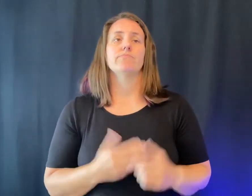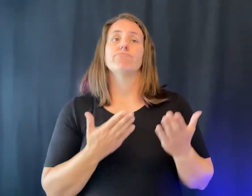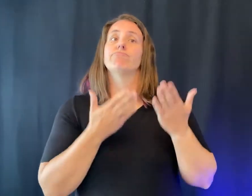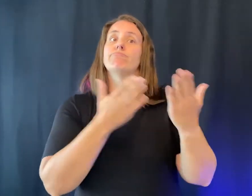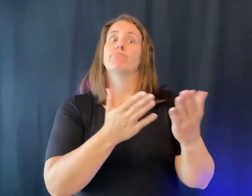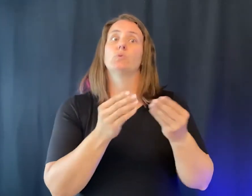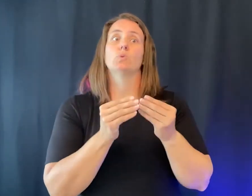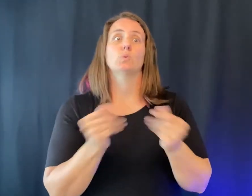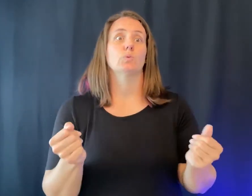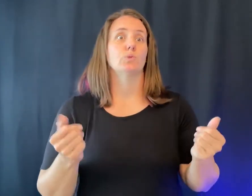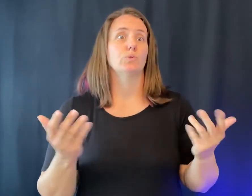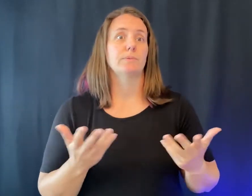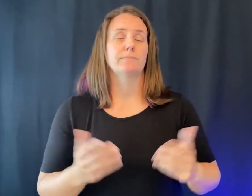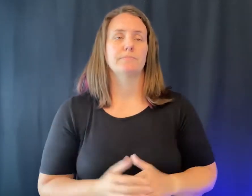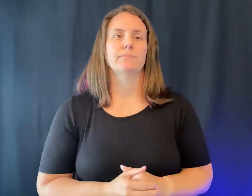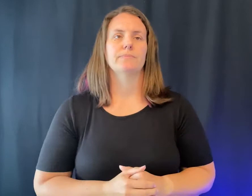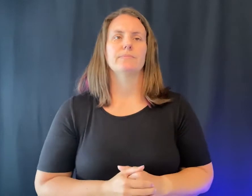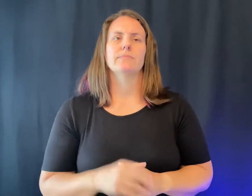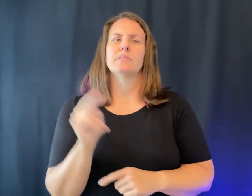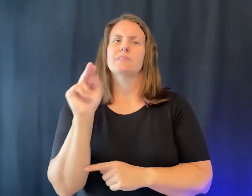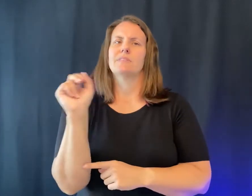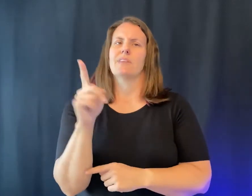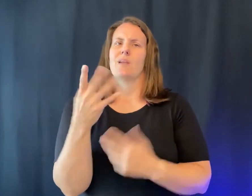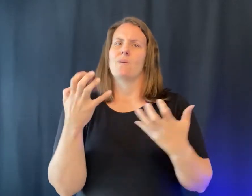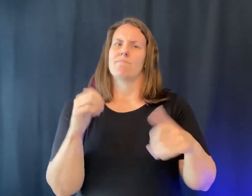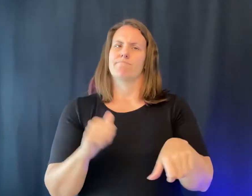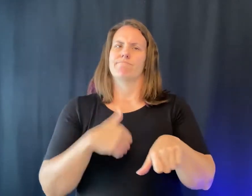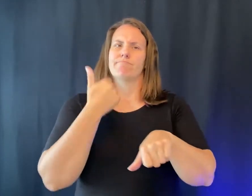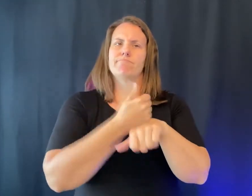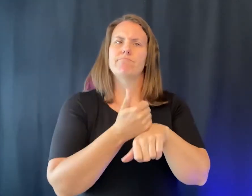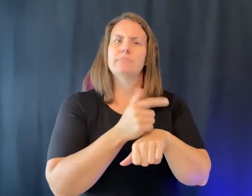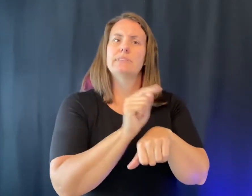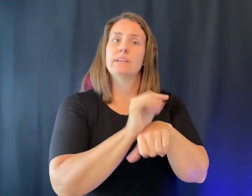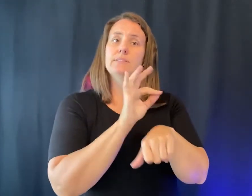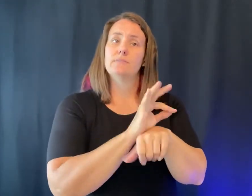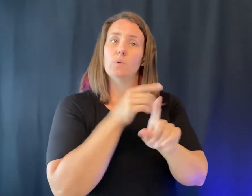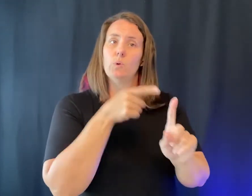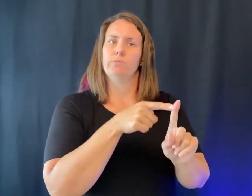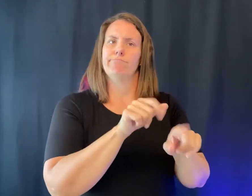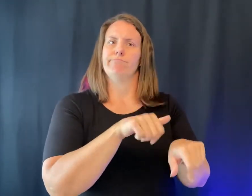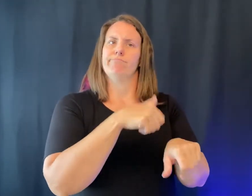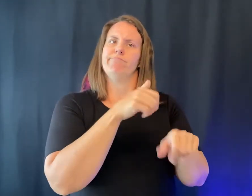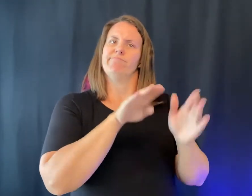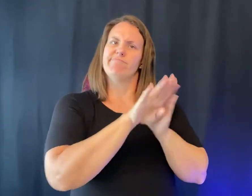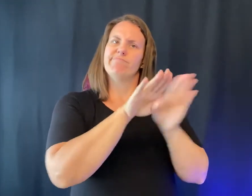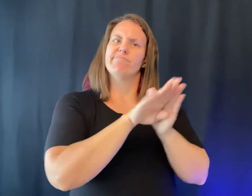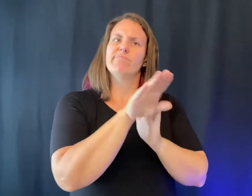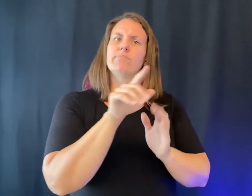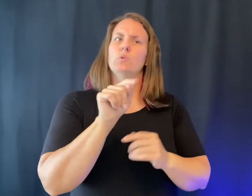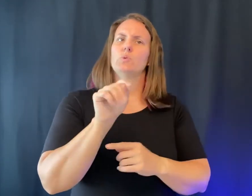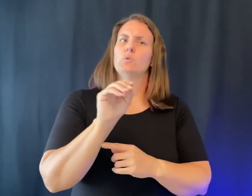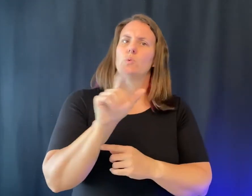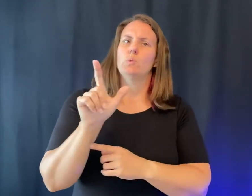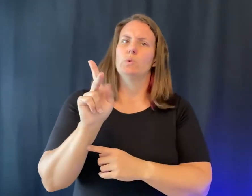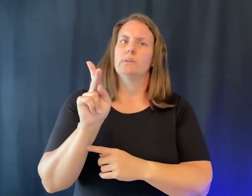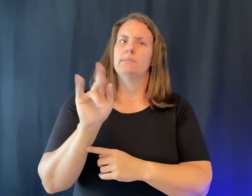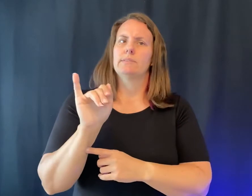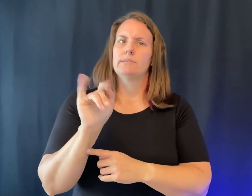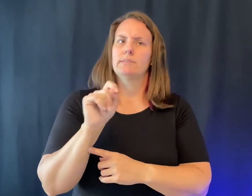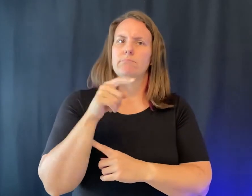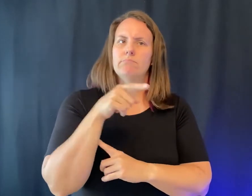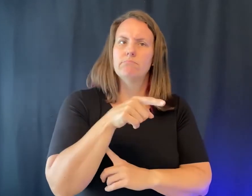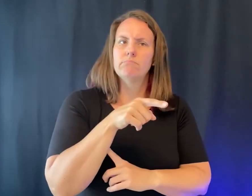The proposed solution is to have the NAD set up a task force to develop virtual toolkits